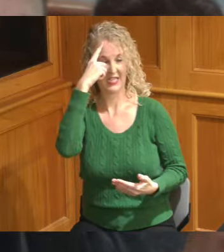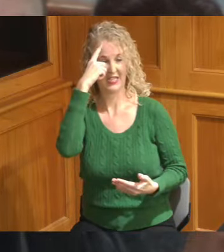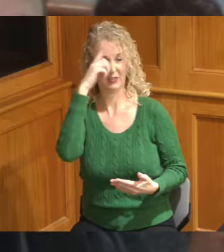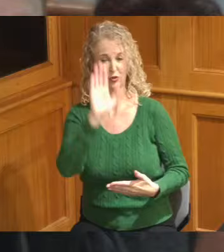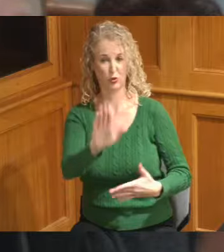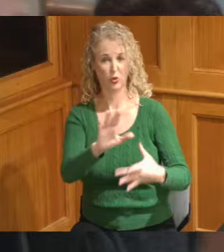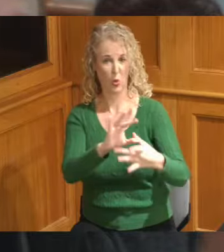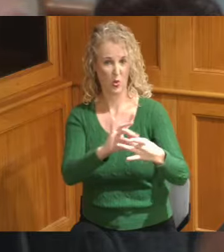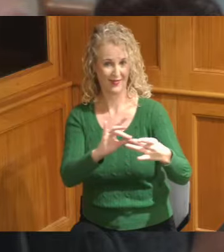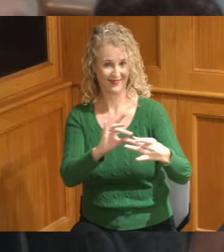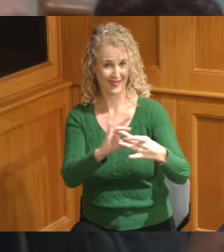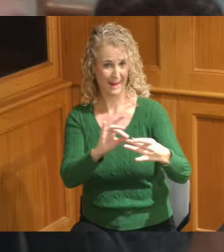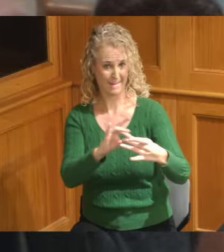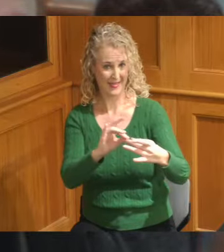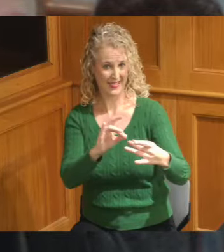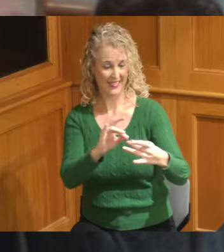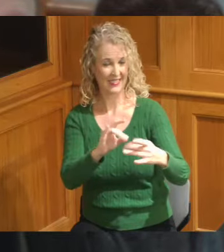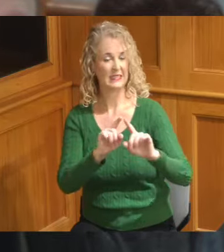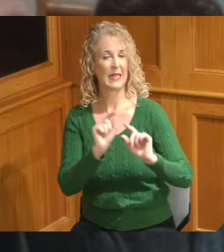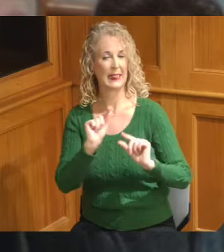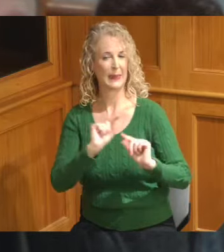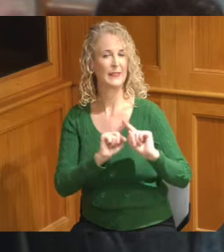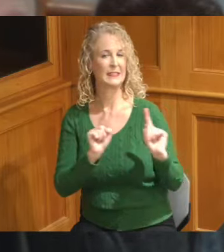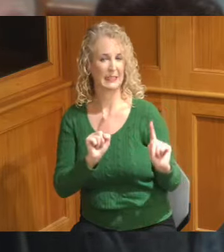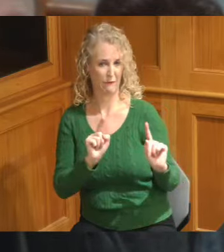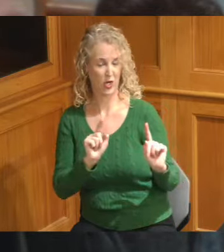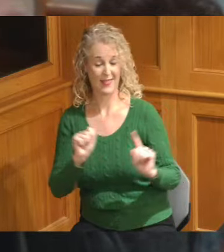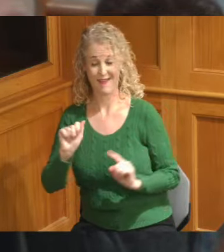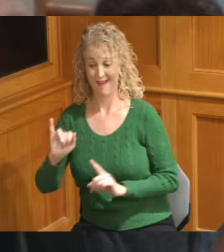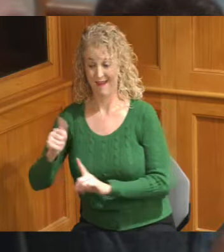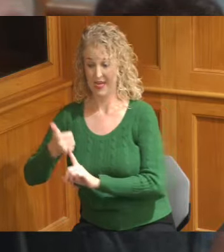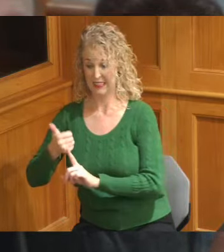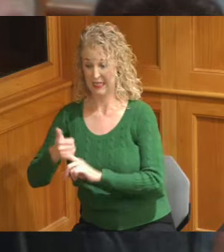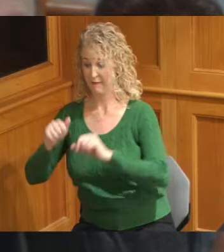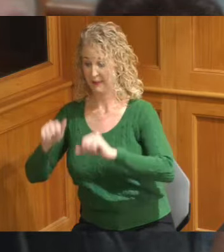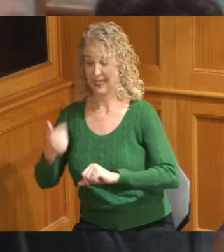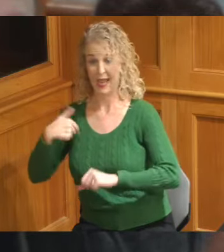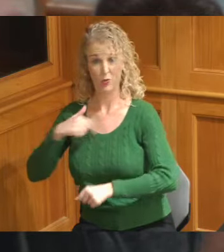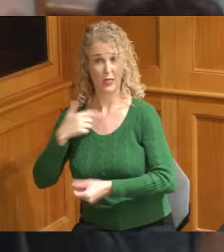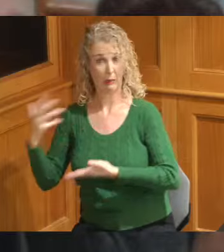office will be looking at more individually is how do they effectively use AI that's really separate